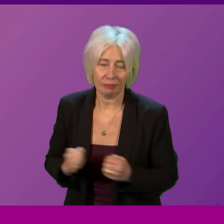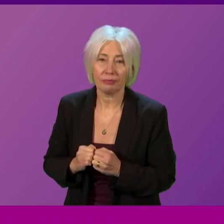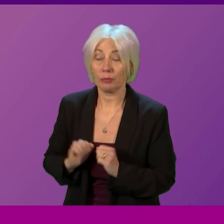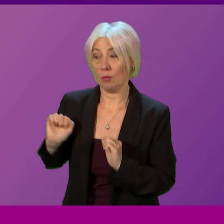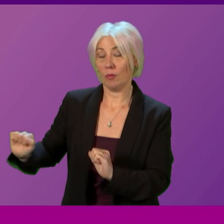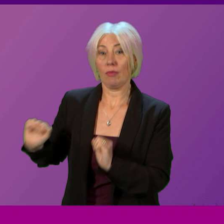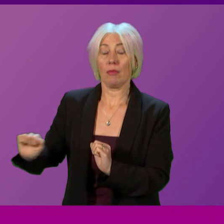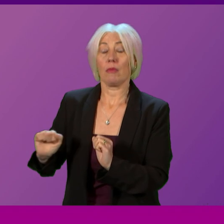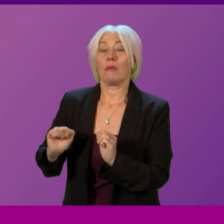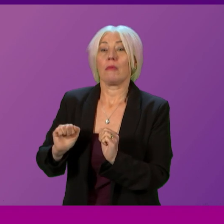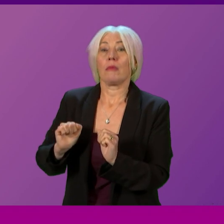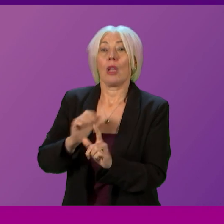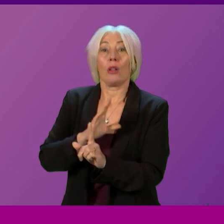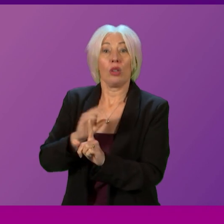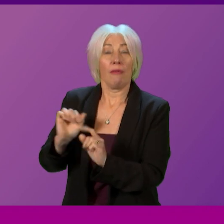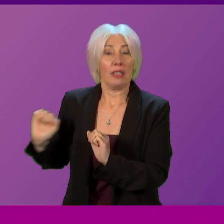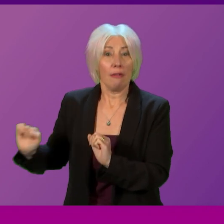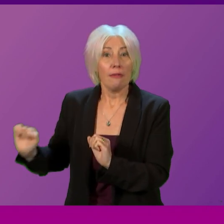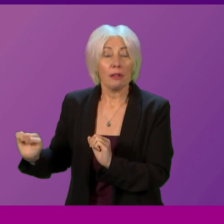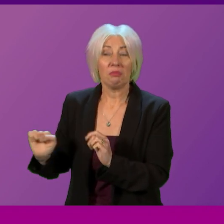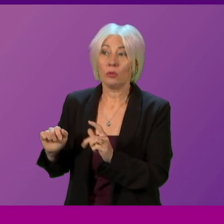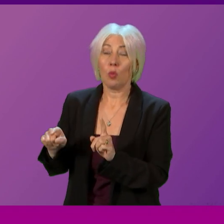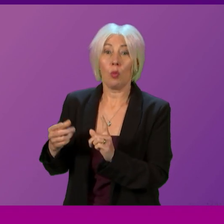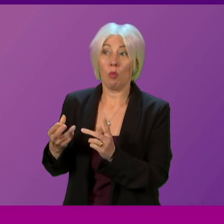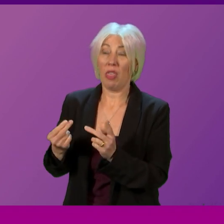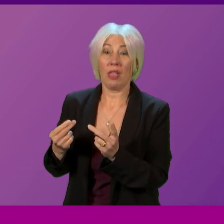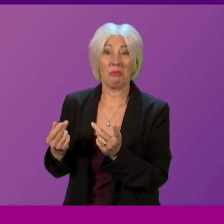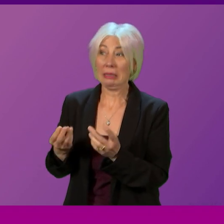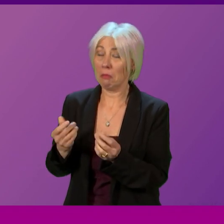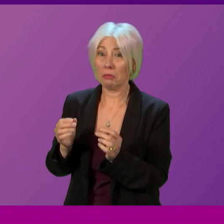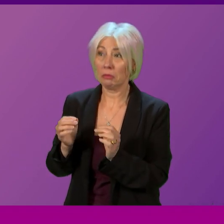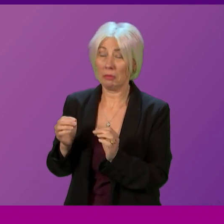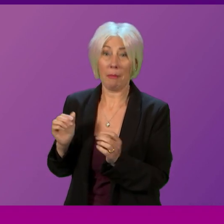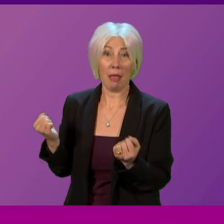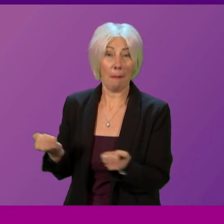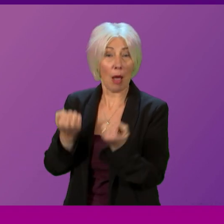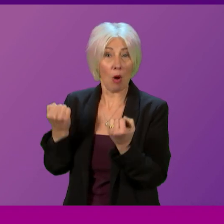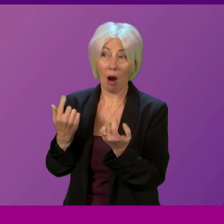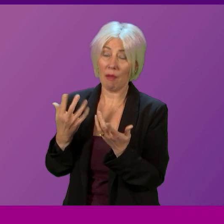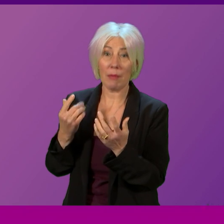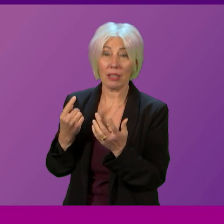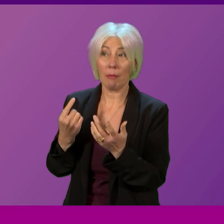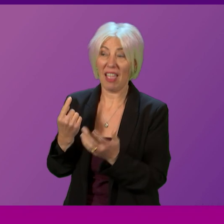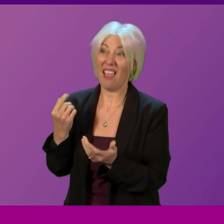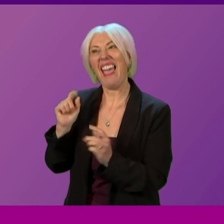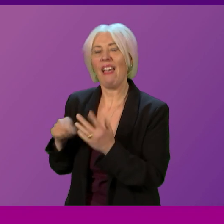Unionist politicians with critical faculties and, perhaps, the power of independent thinking